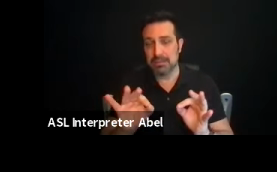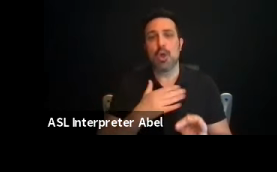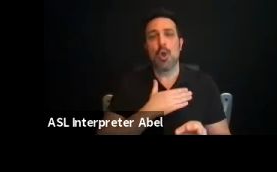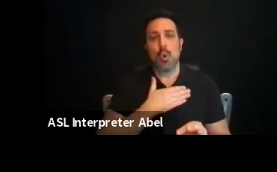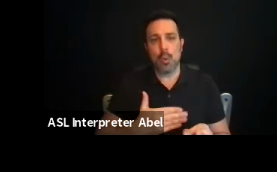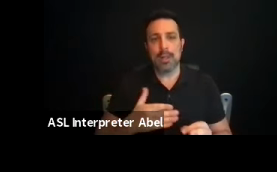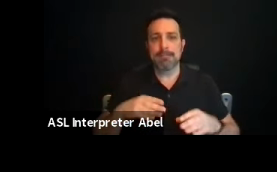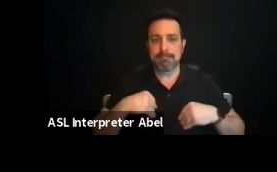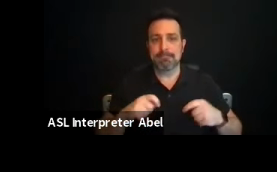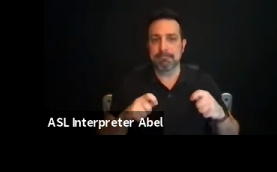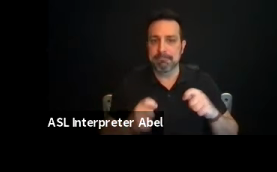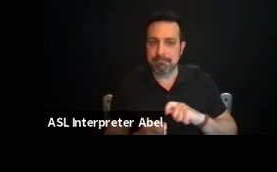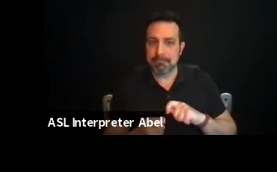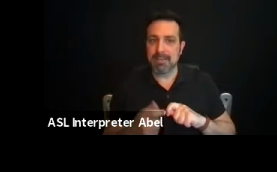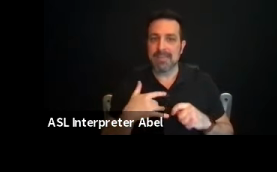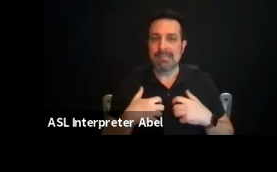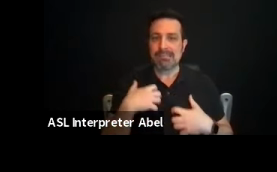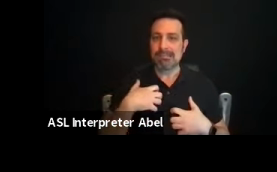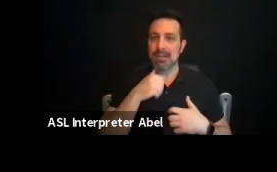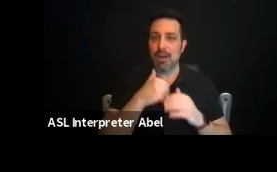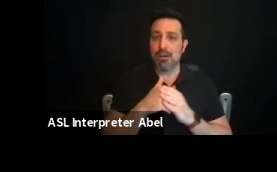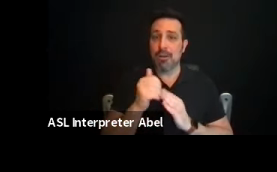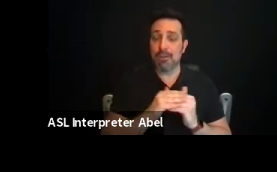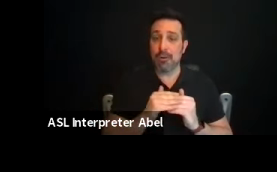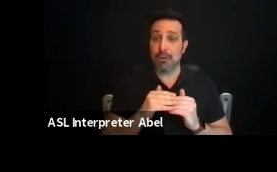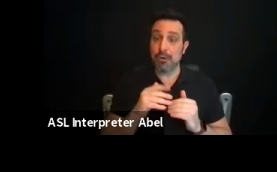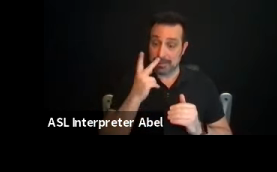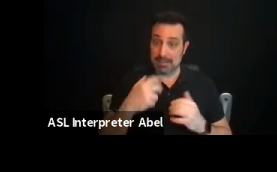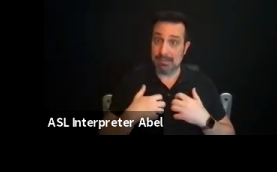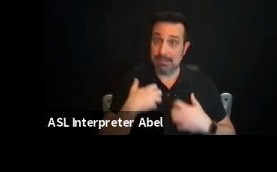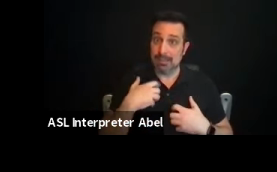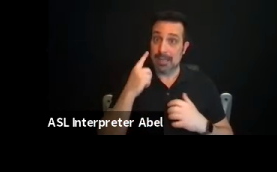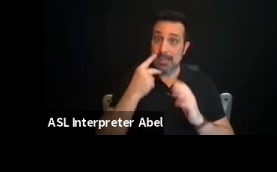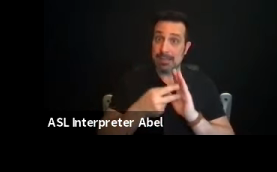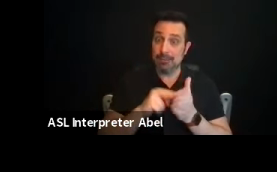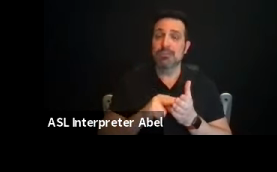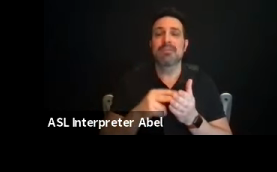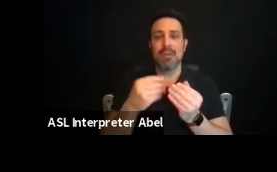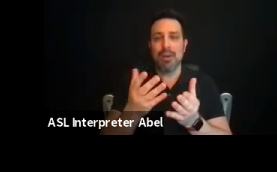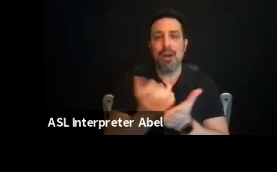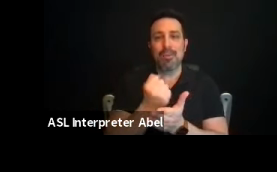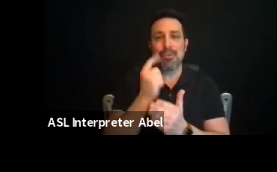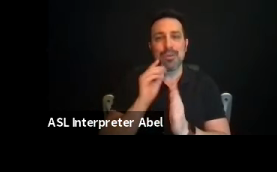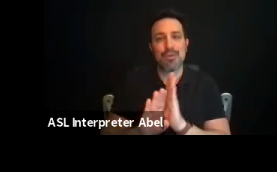actions and behaviors created and finally but not last or least, being willing to do